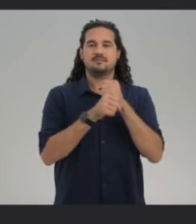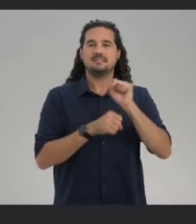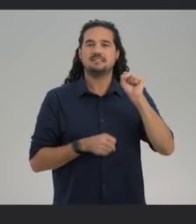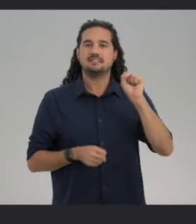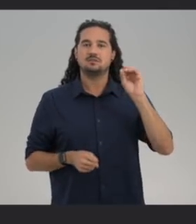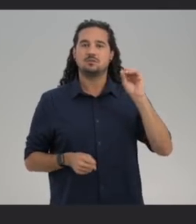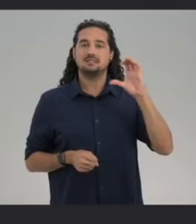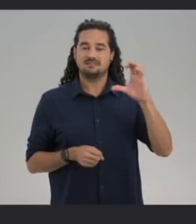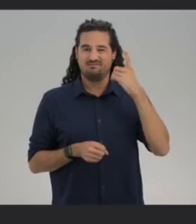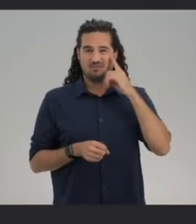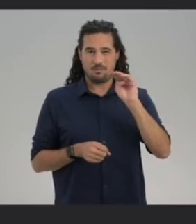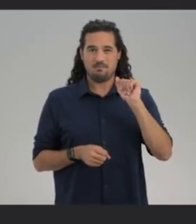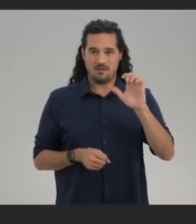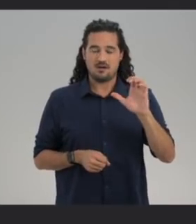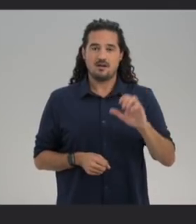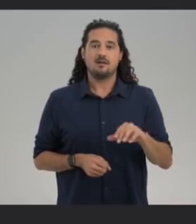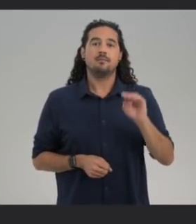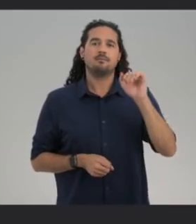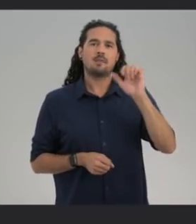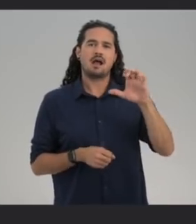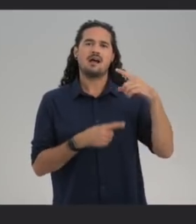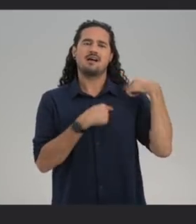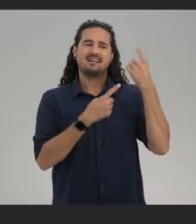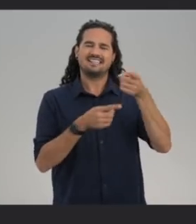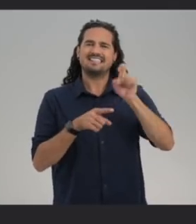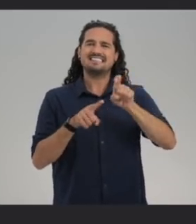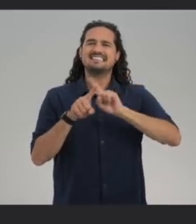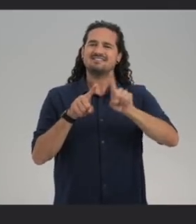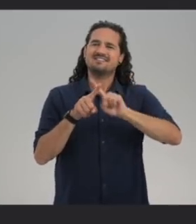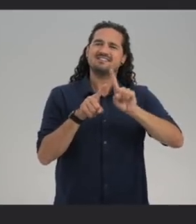Until now, a Mac needed multiple chips to deliver all of its features.